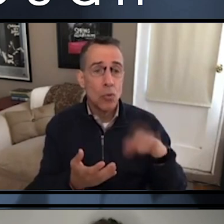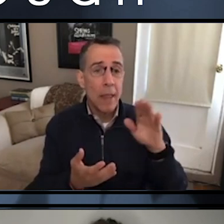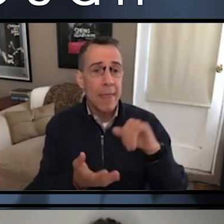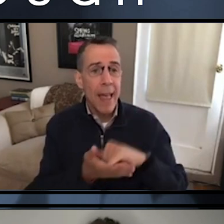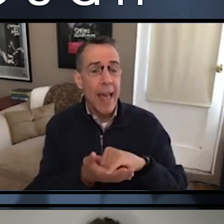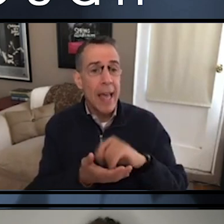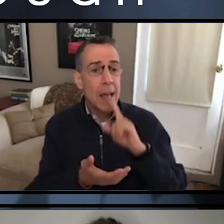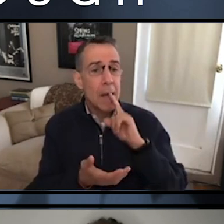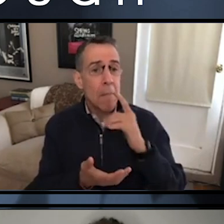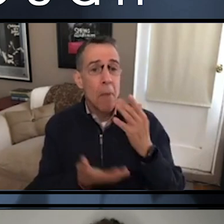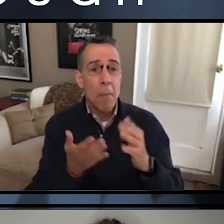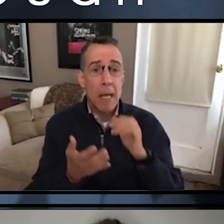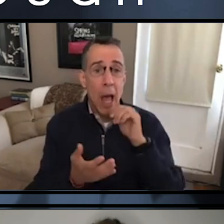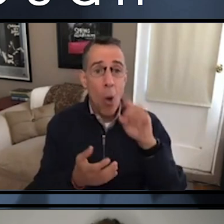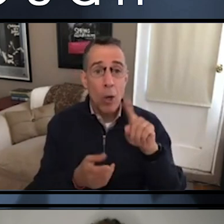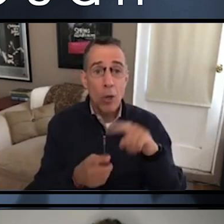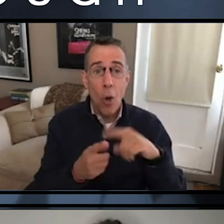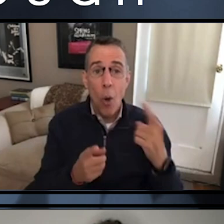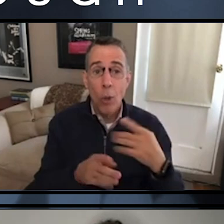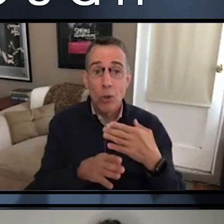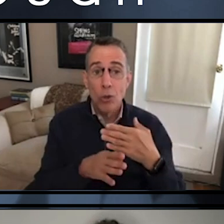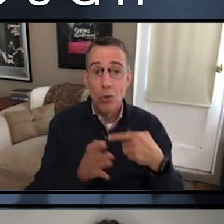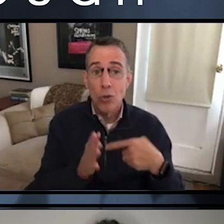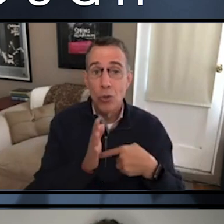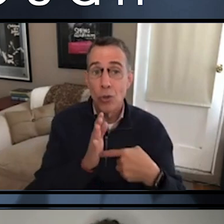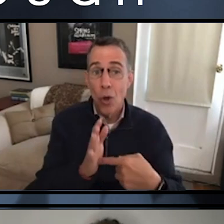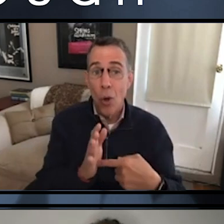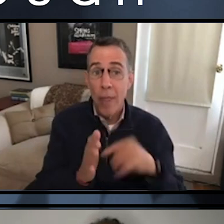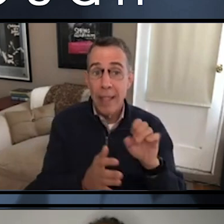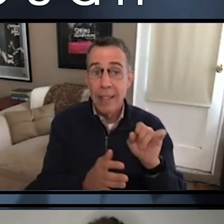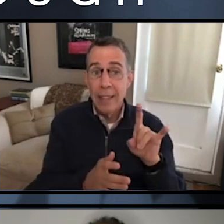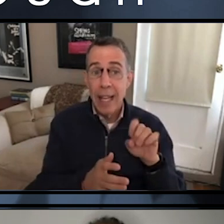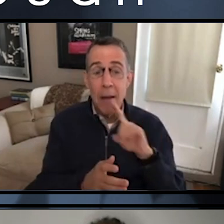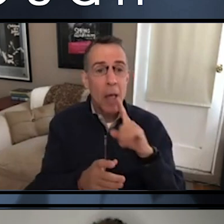probably not okay to always show that side of you and that there's strength in it actually.